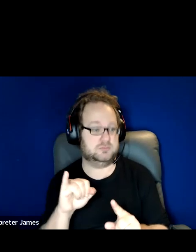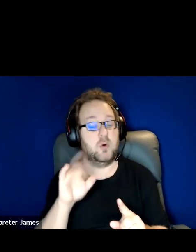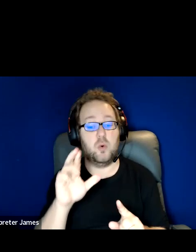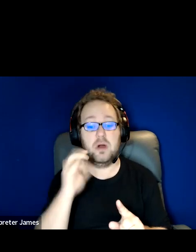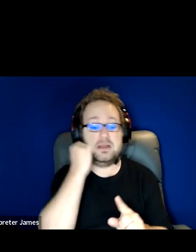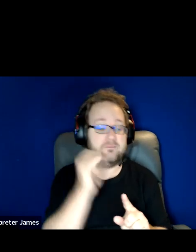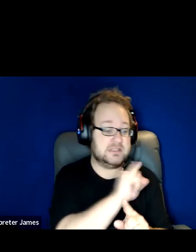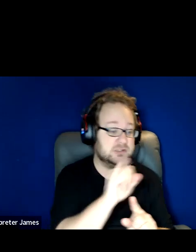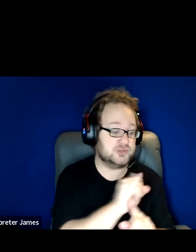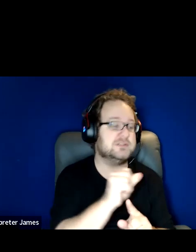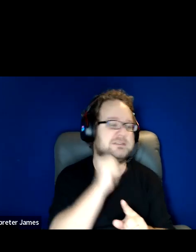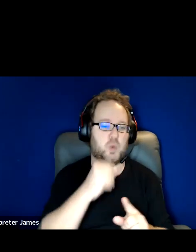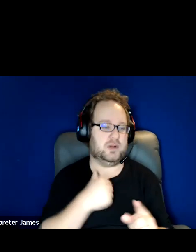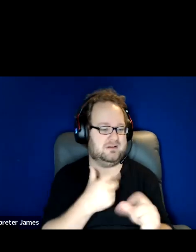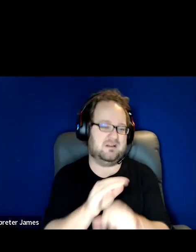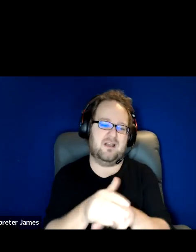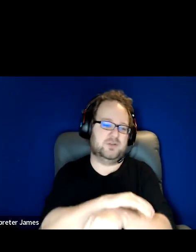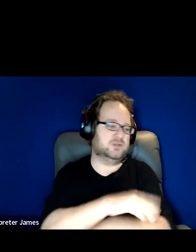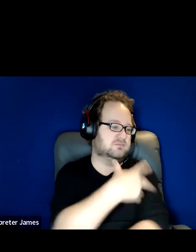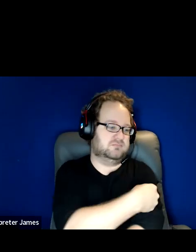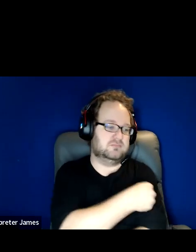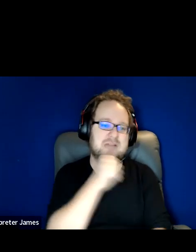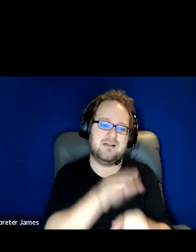all COVID 19 vaccine costs.